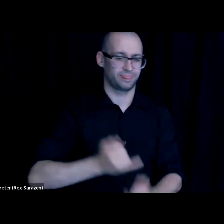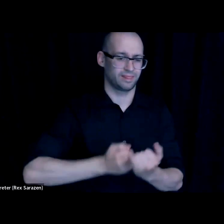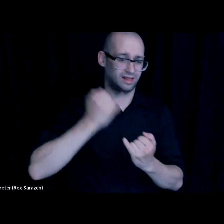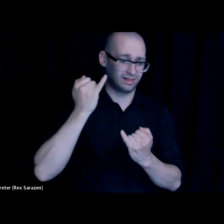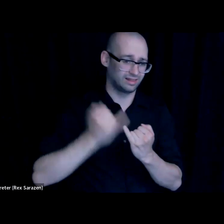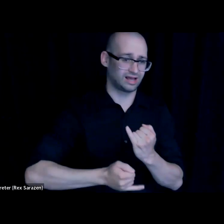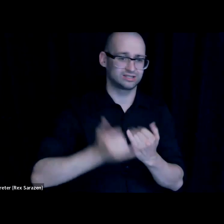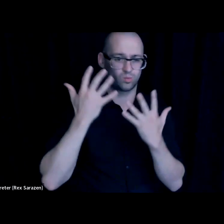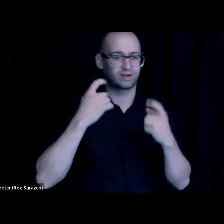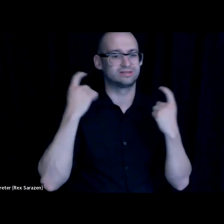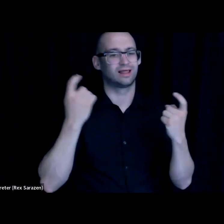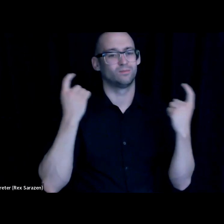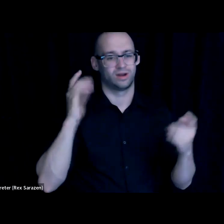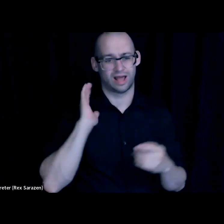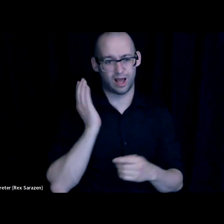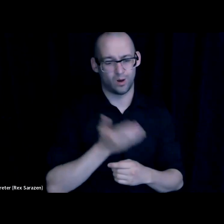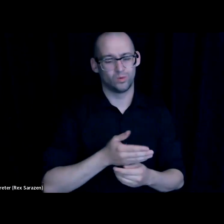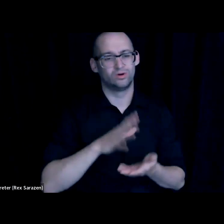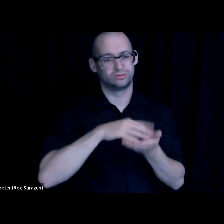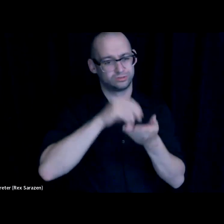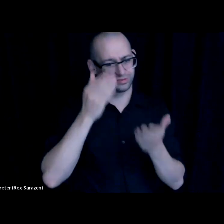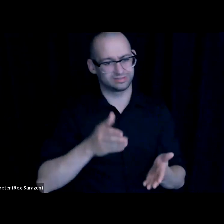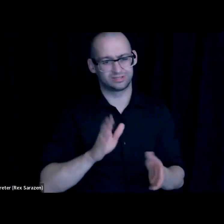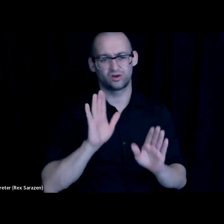our students. Our students have done great accomplishments, and you know, with life happened